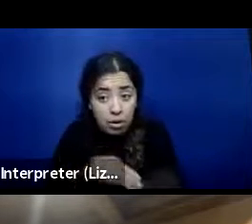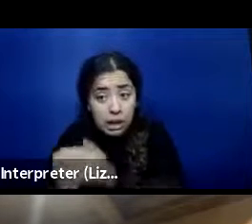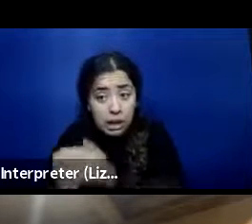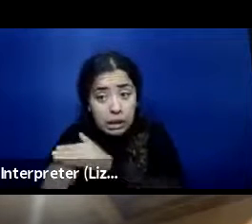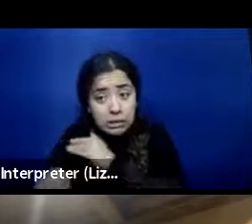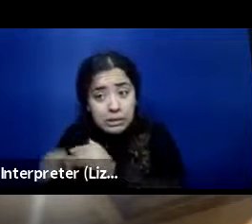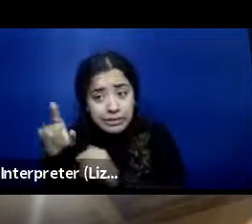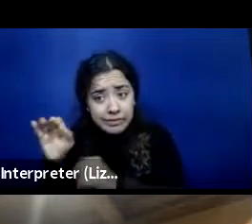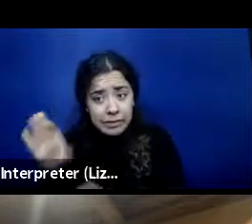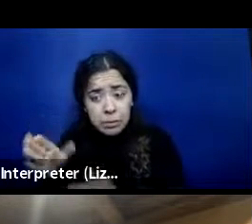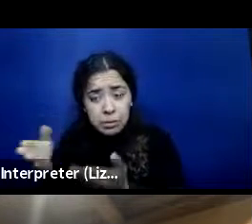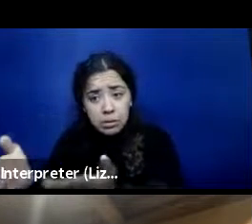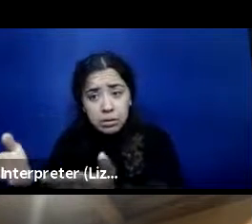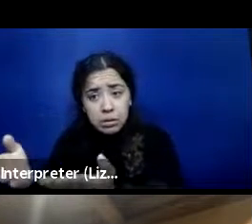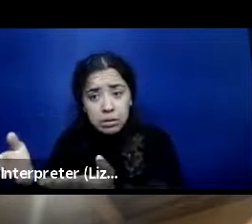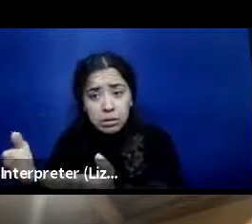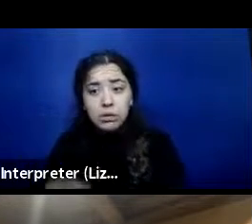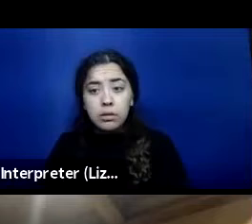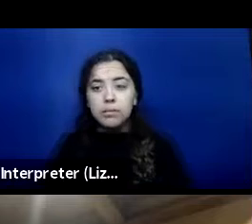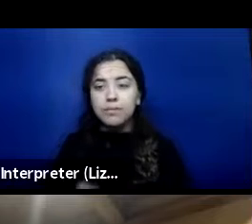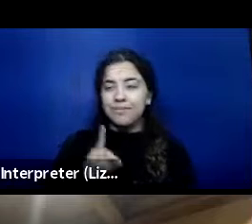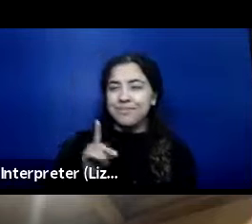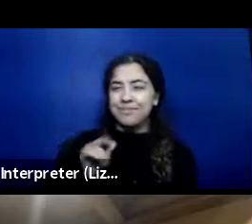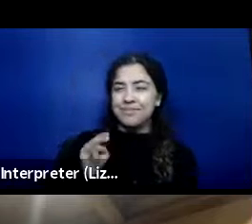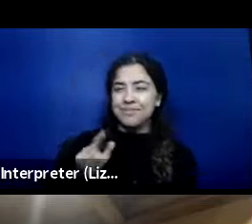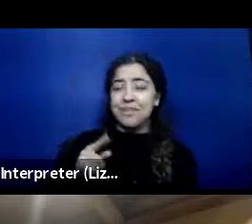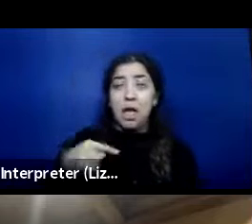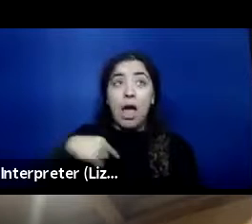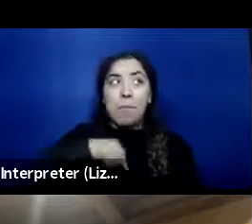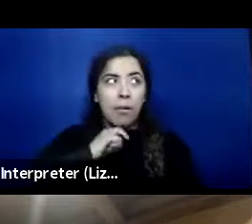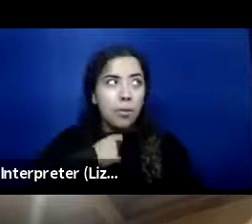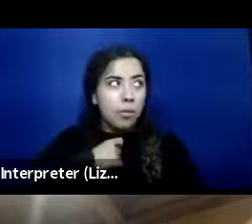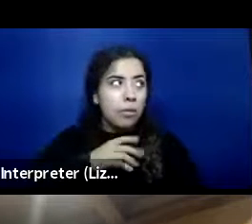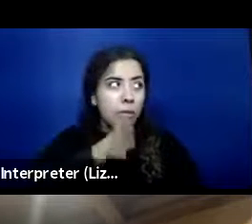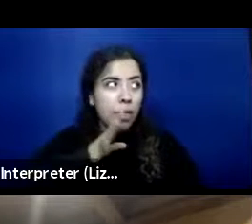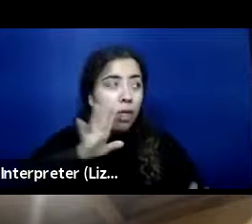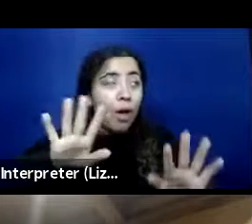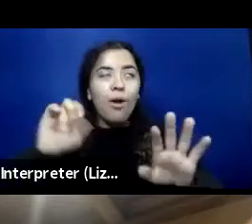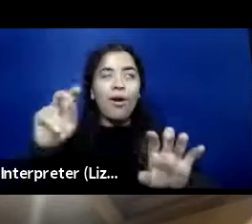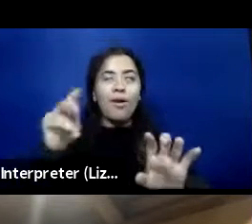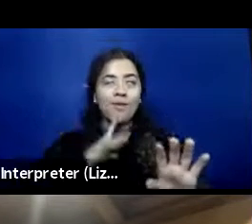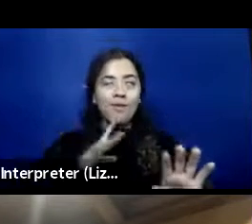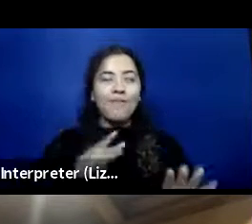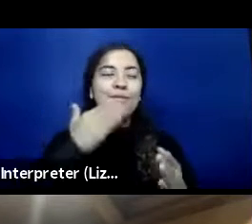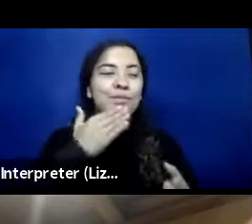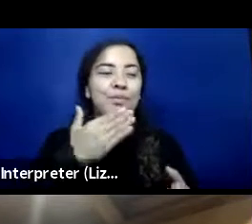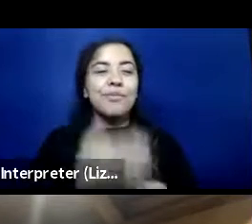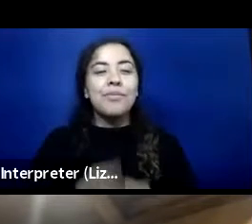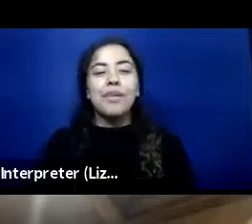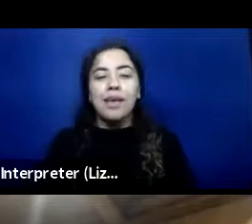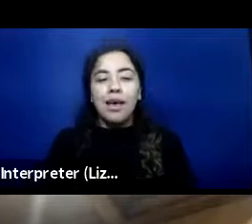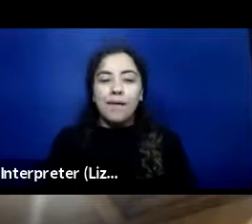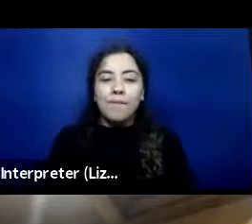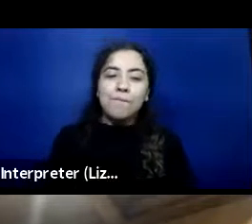OK. I'm not on mute this time. Thank you, Debra. I just want to say how much